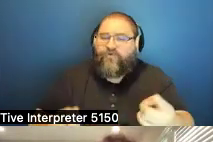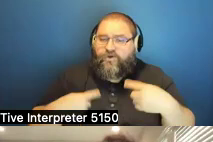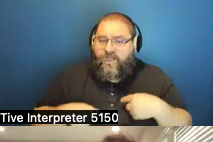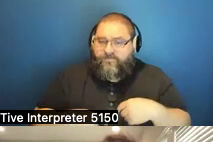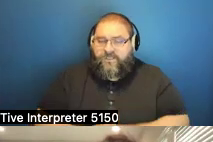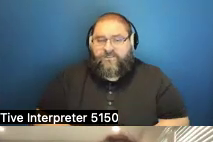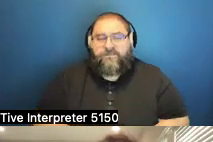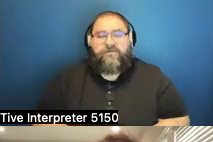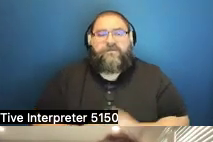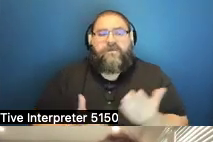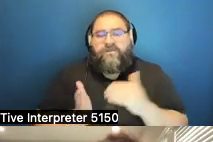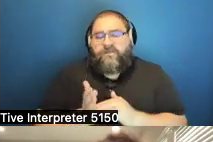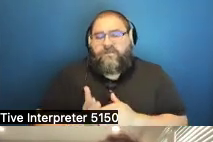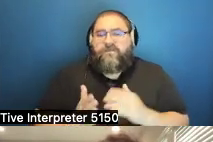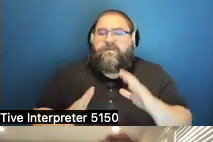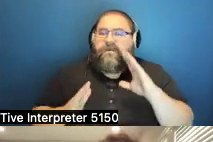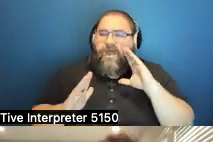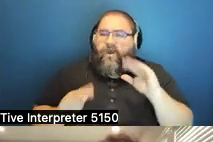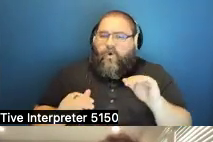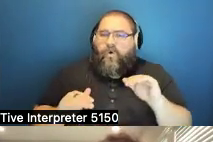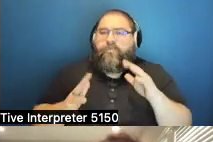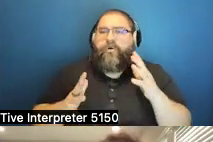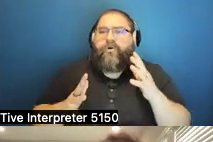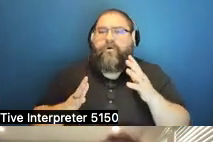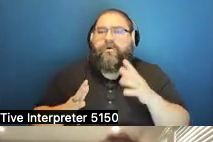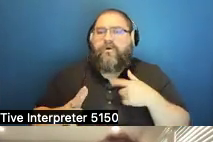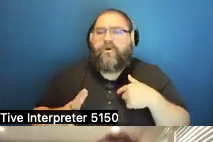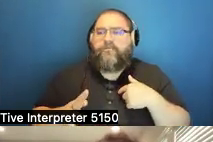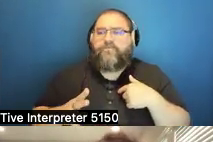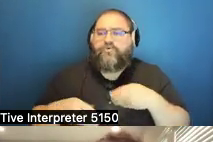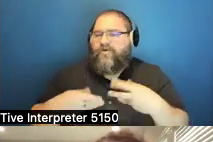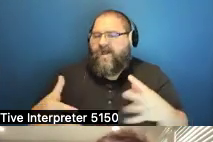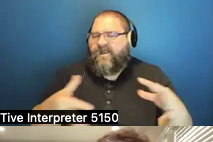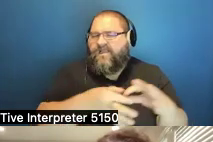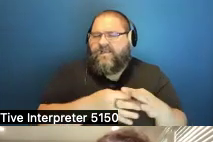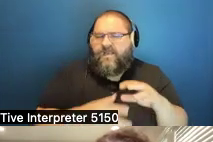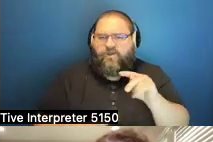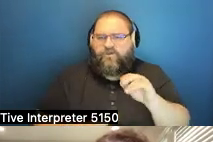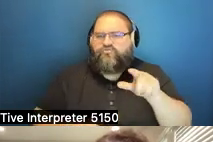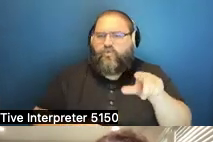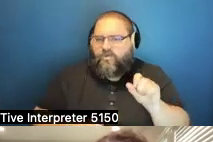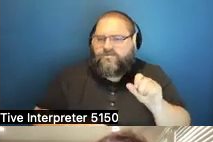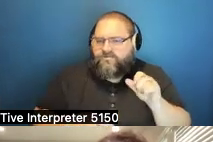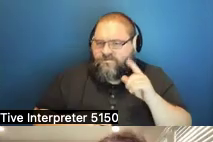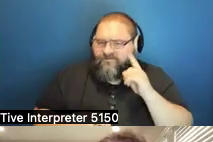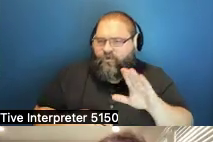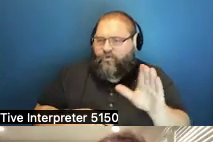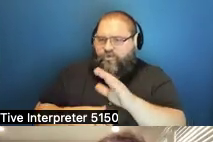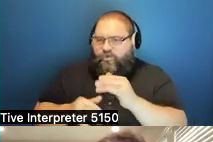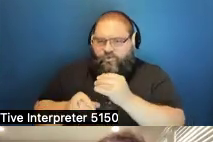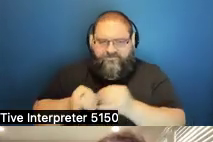I hope tonight gives you helpful tools. 19:33:45 Um, it should stay a family.